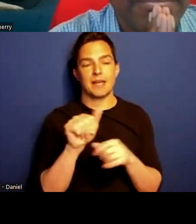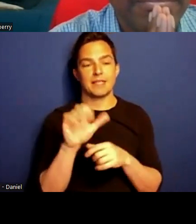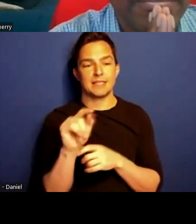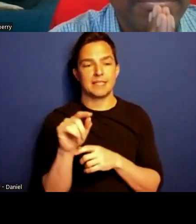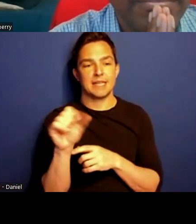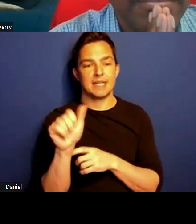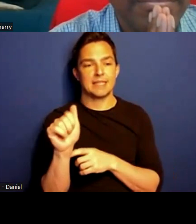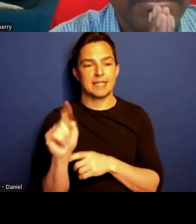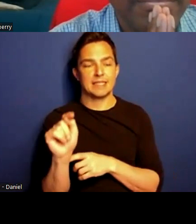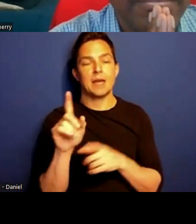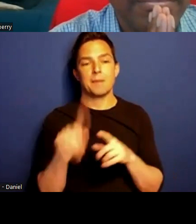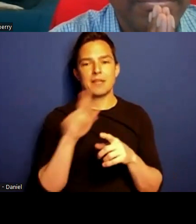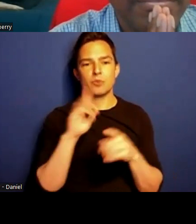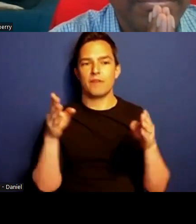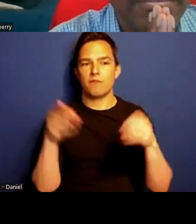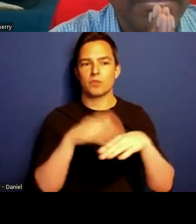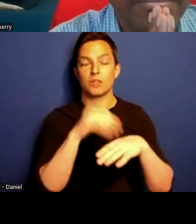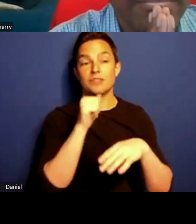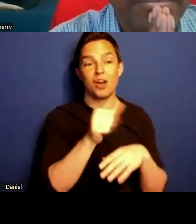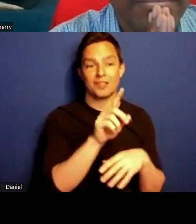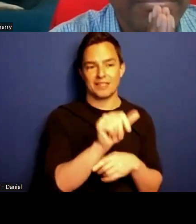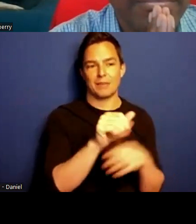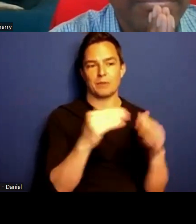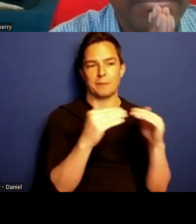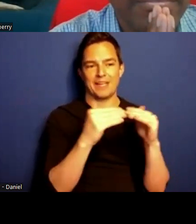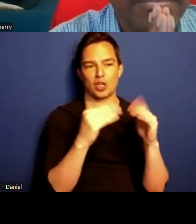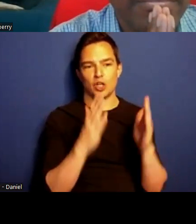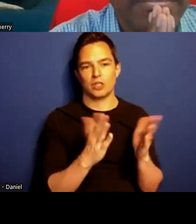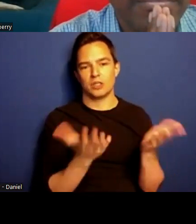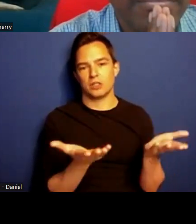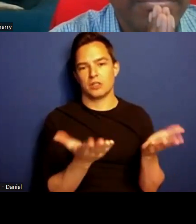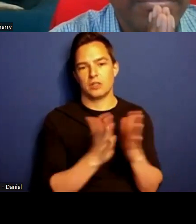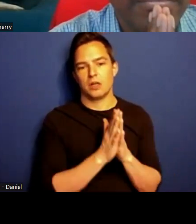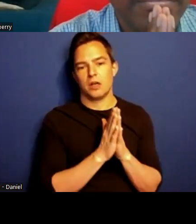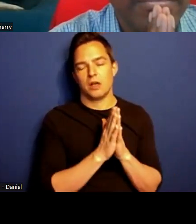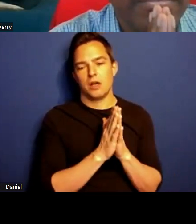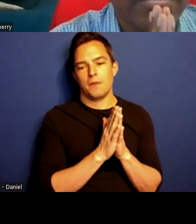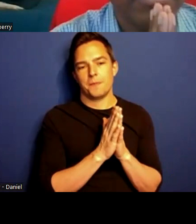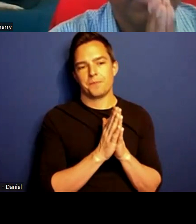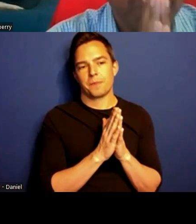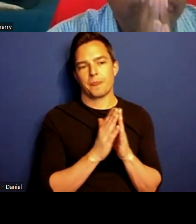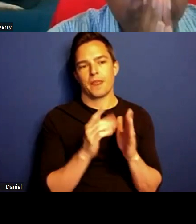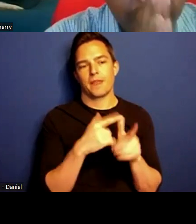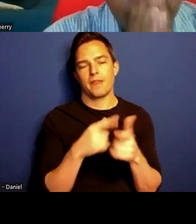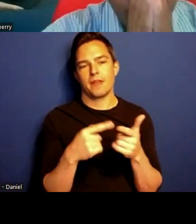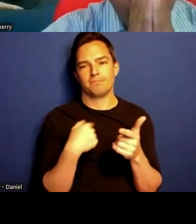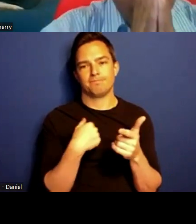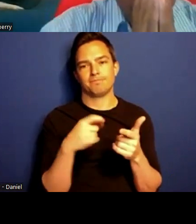towards my non-disabled peers so then I had to, you know, find ways how